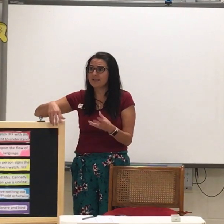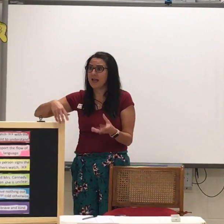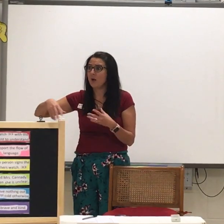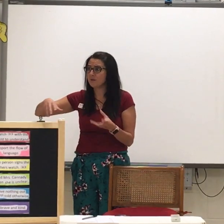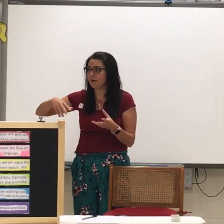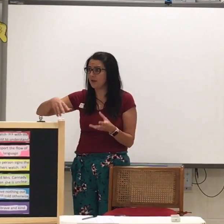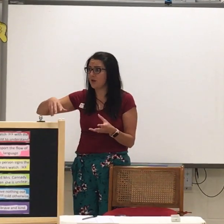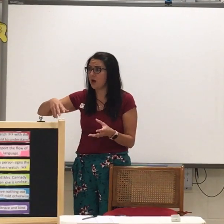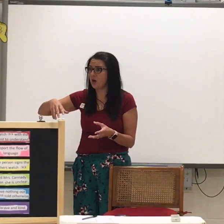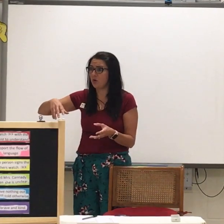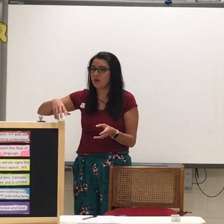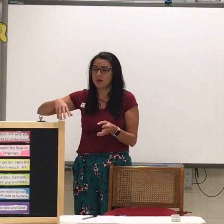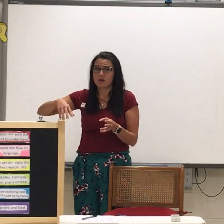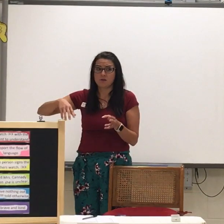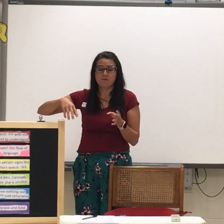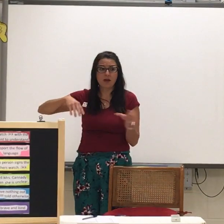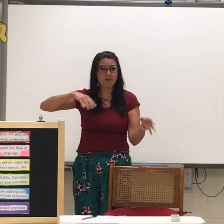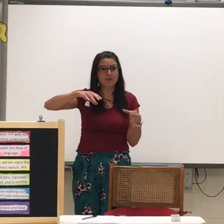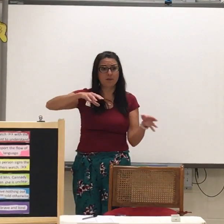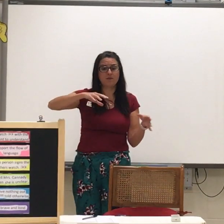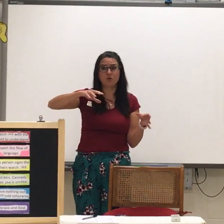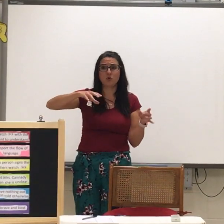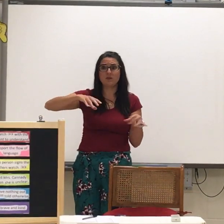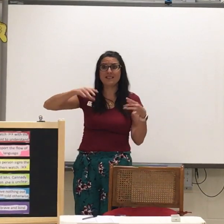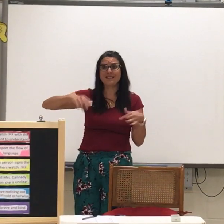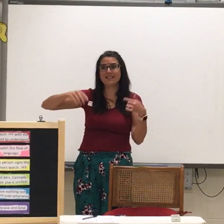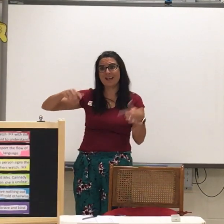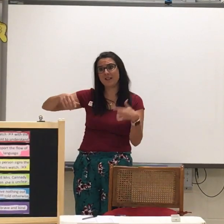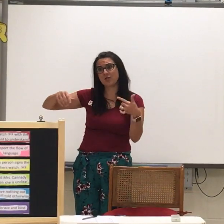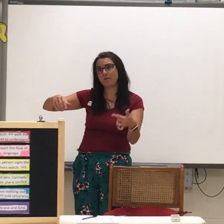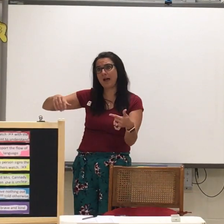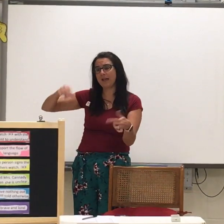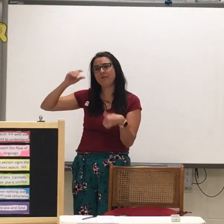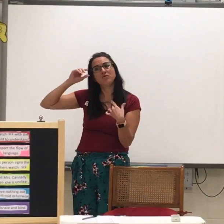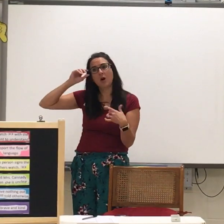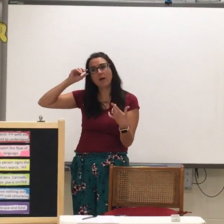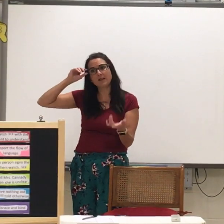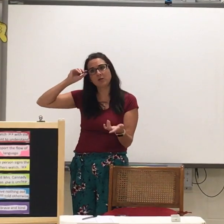helps me to know maybe some of you who didn't answer back if you don't answer